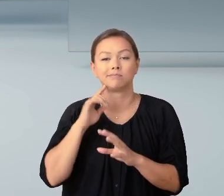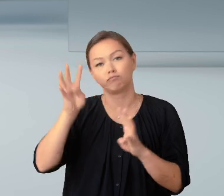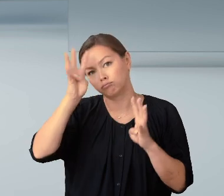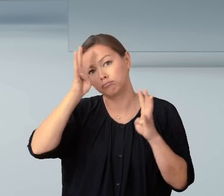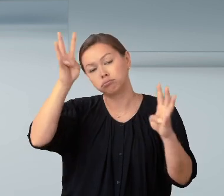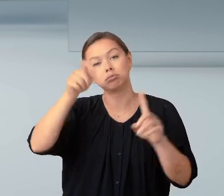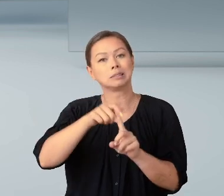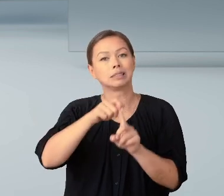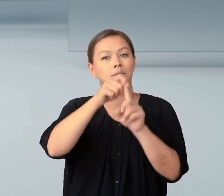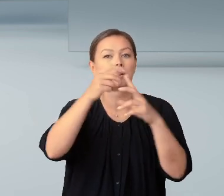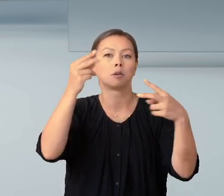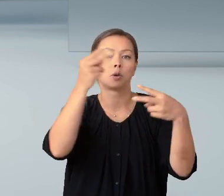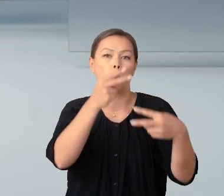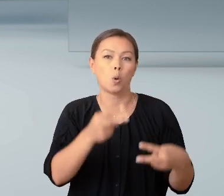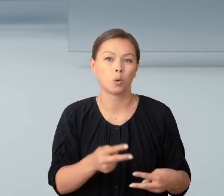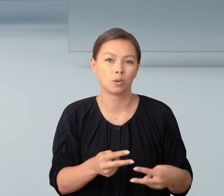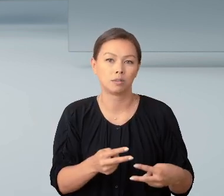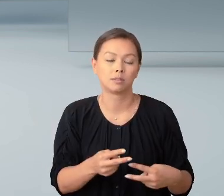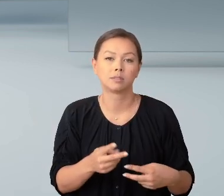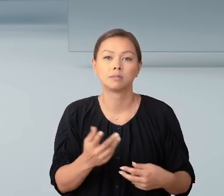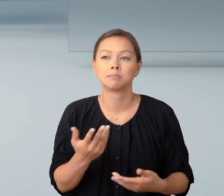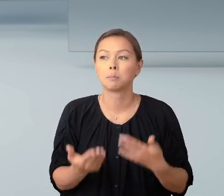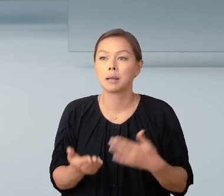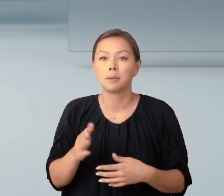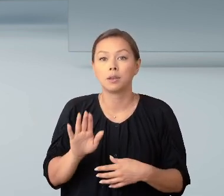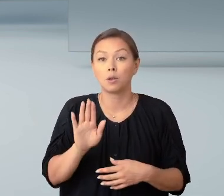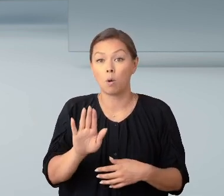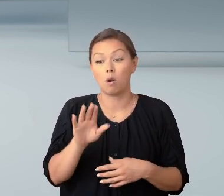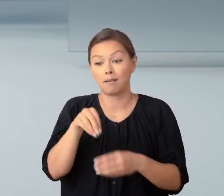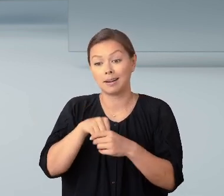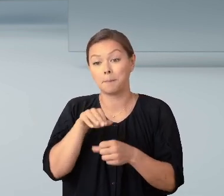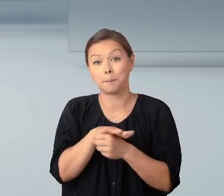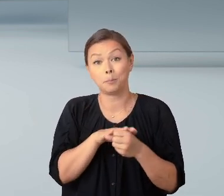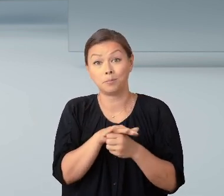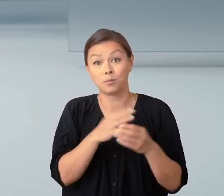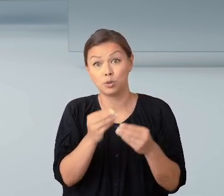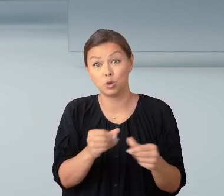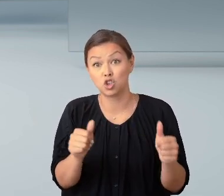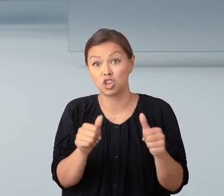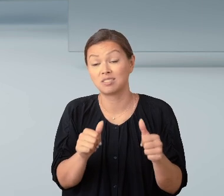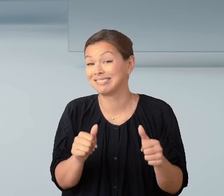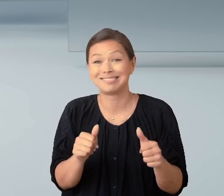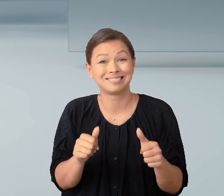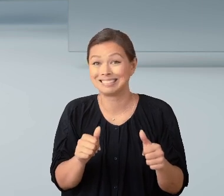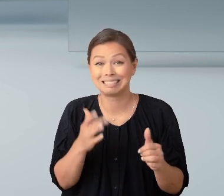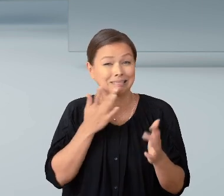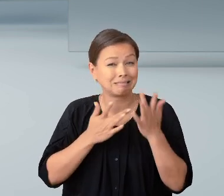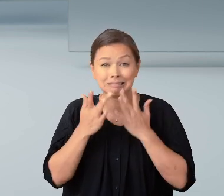products? So again, custom code, there was a gap in your on-premise solution so a custom code was created. Typically, when we look